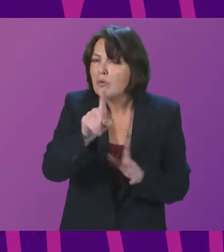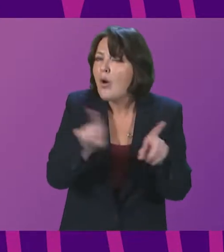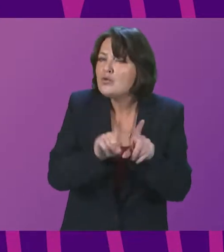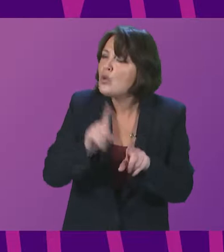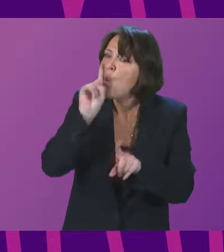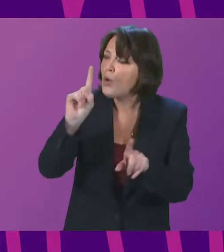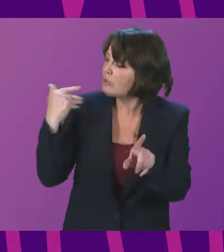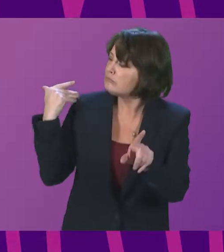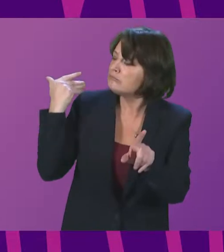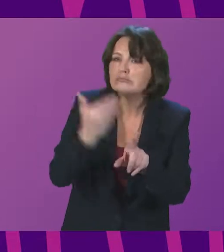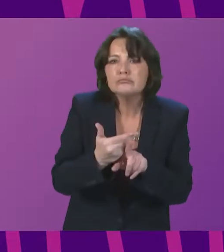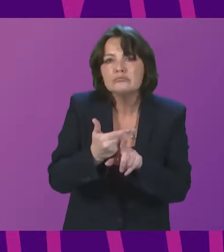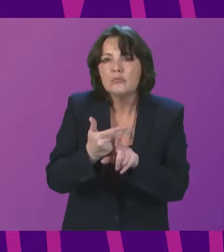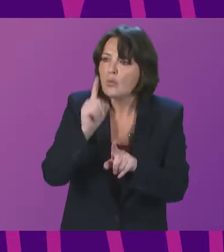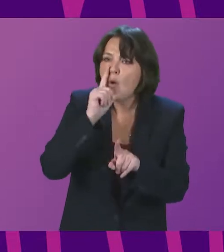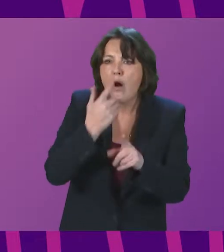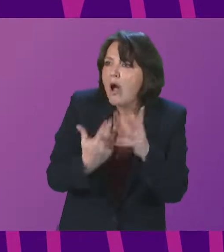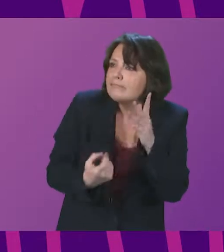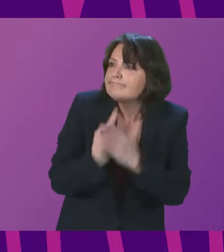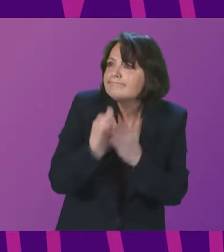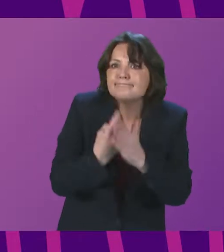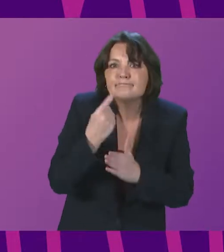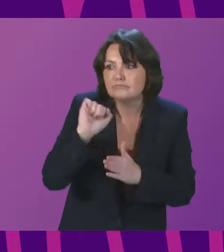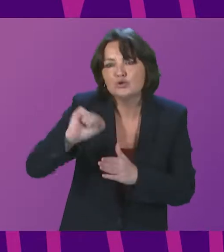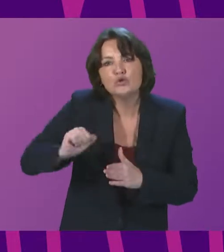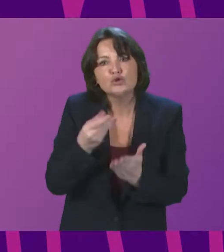Of course, we have a massive challenge ahead of us, as all countries do, to recover the